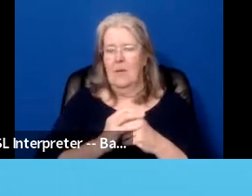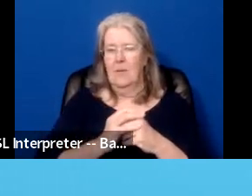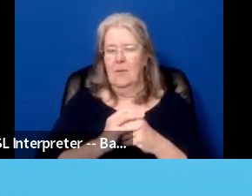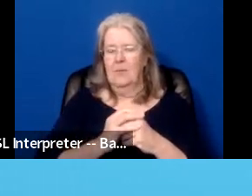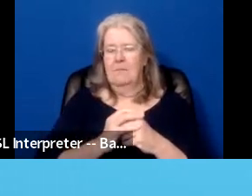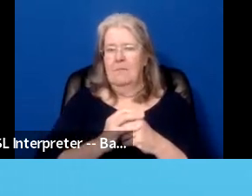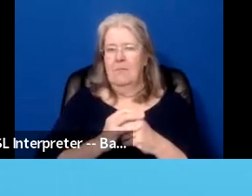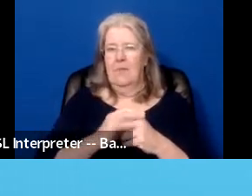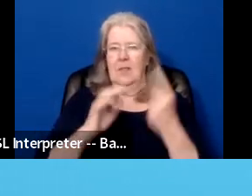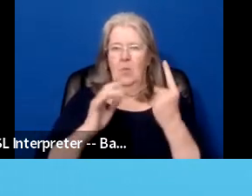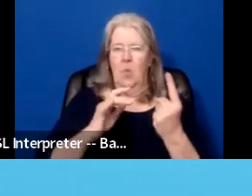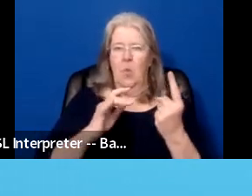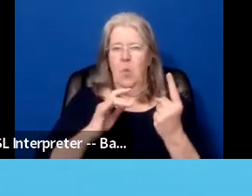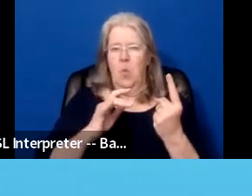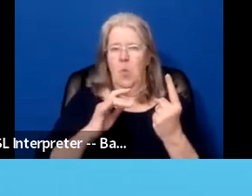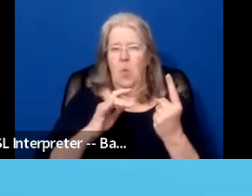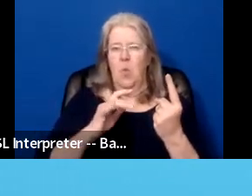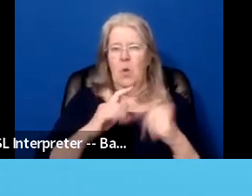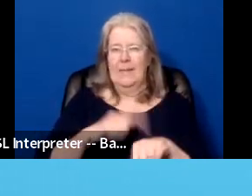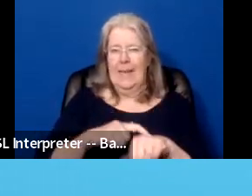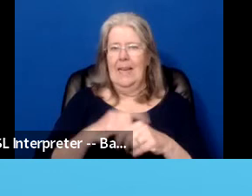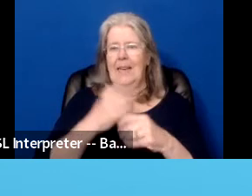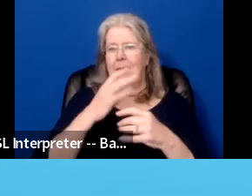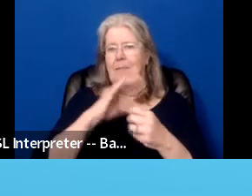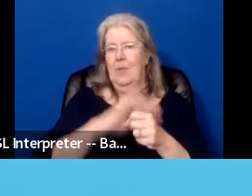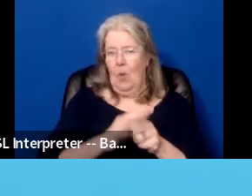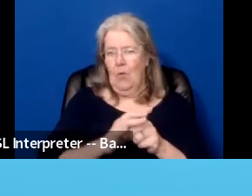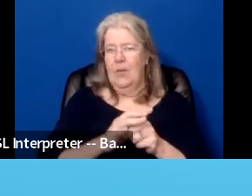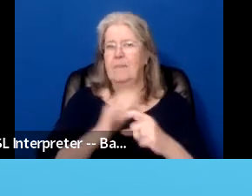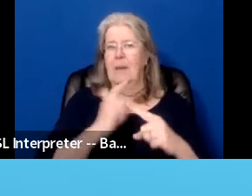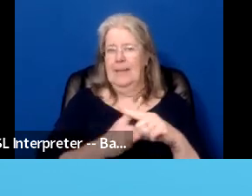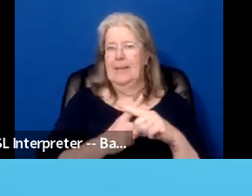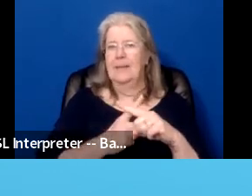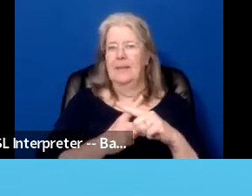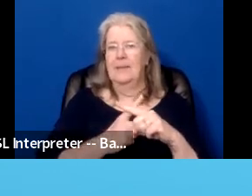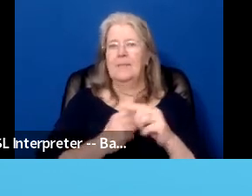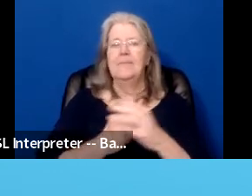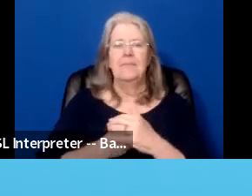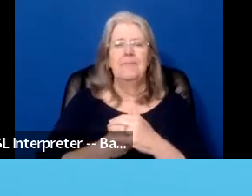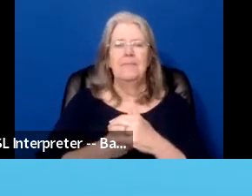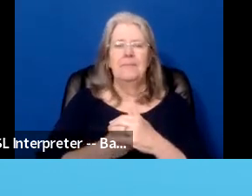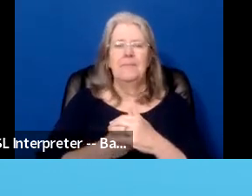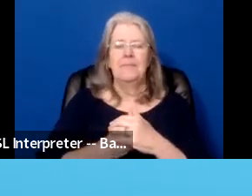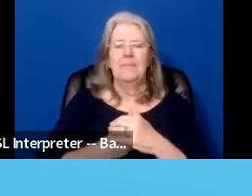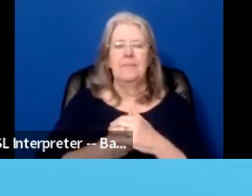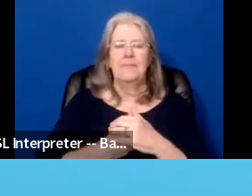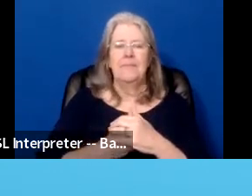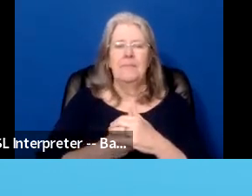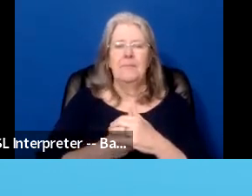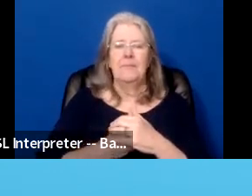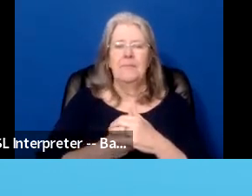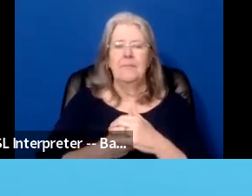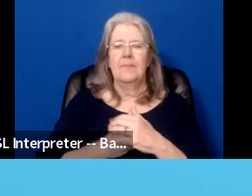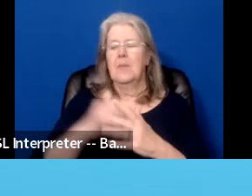Matt: Okay. There's another question, what is the difference between Omicron BA.1